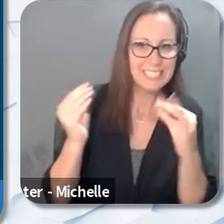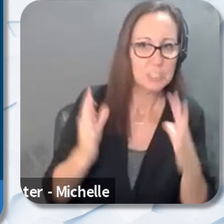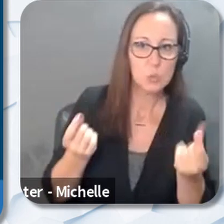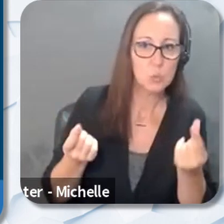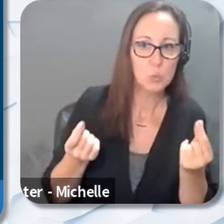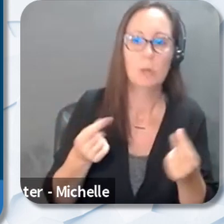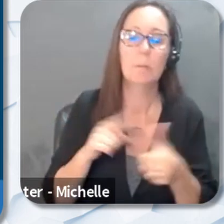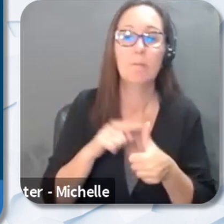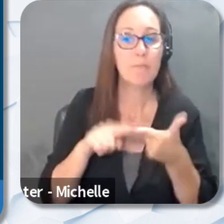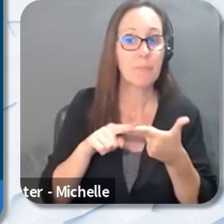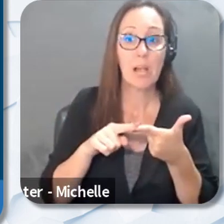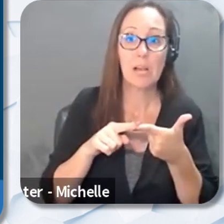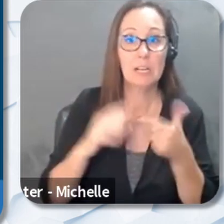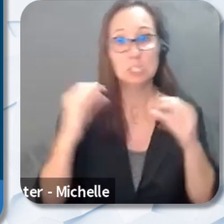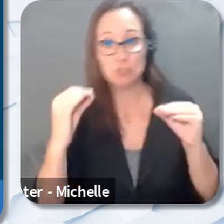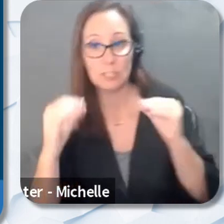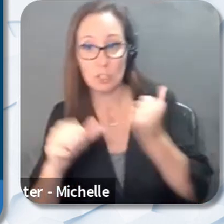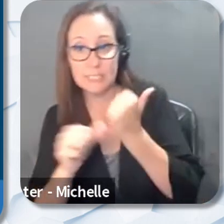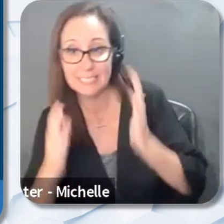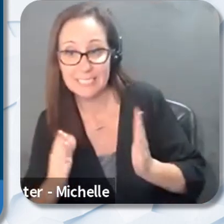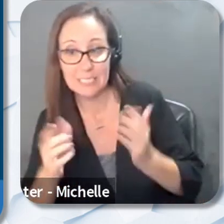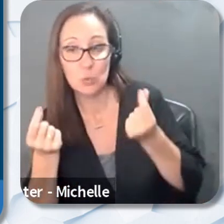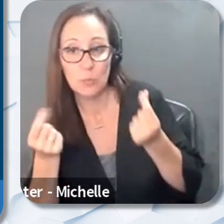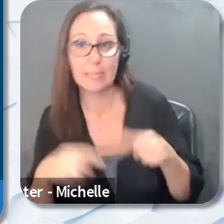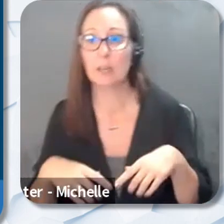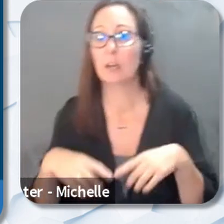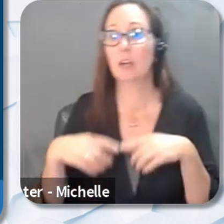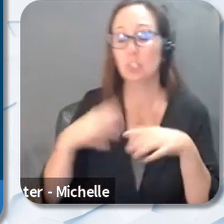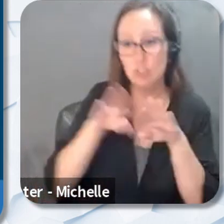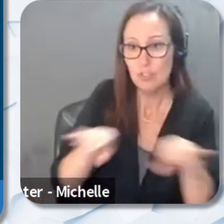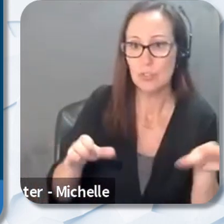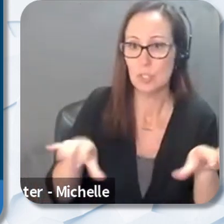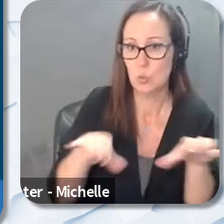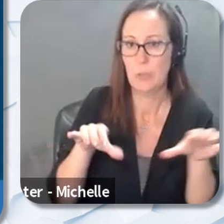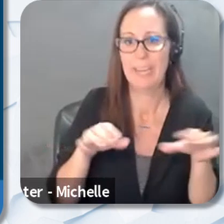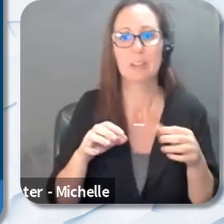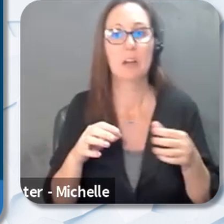The instructional assistant doing what do you see the children, doing so they knew what to look for